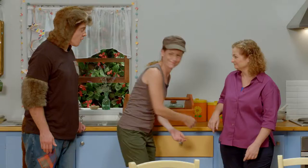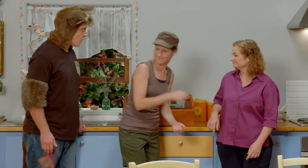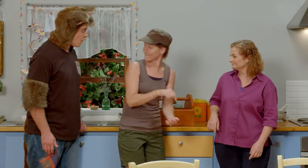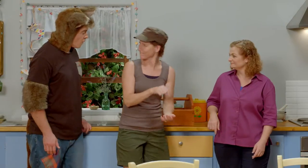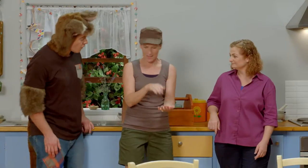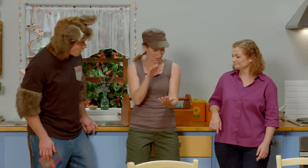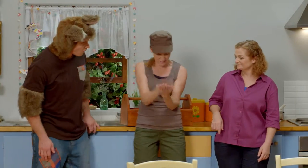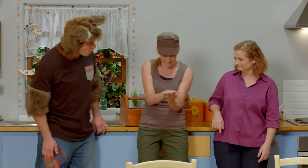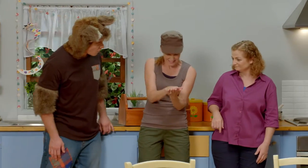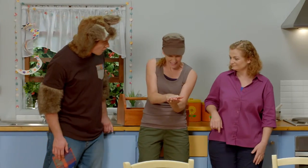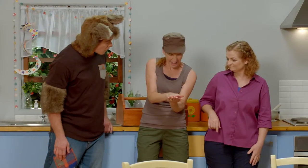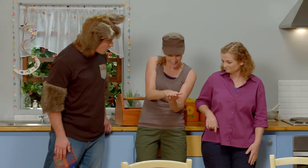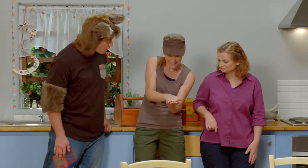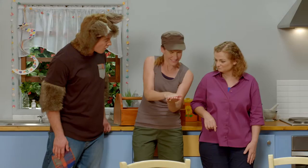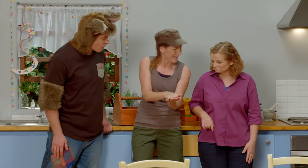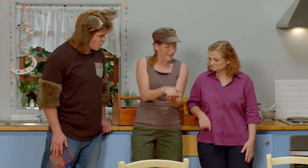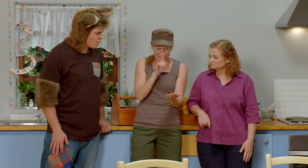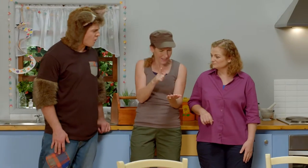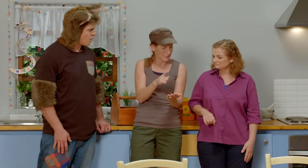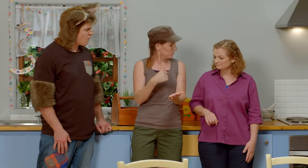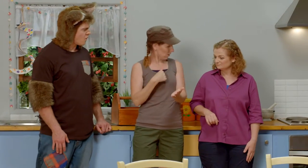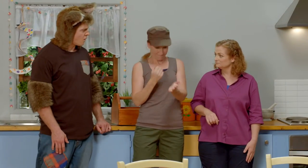Yes! It's sticking on the bottom.